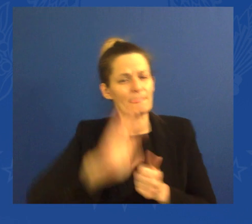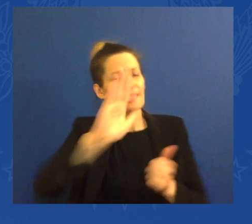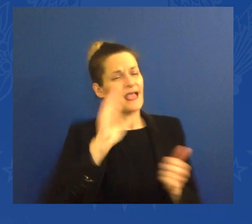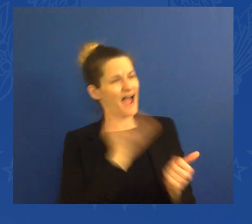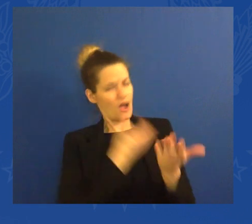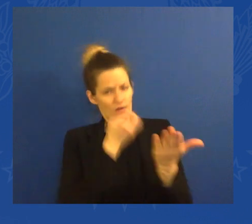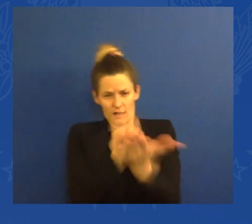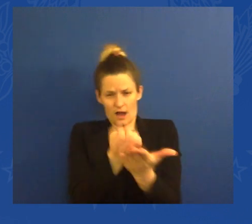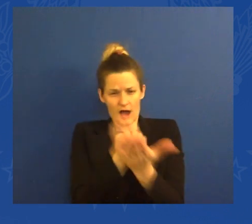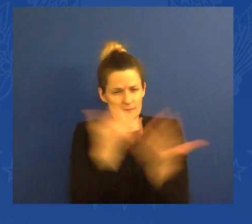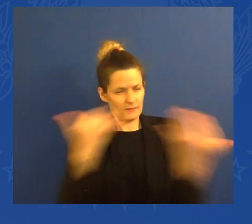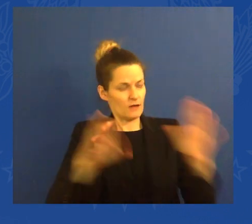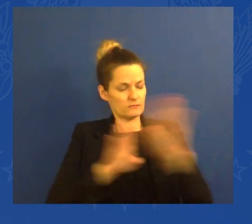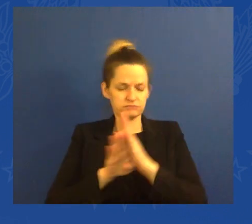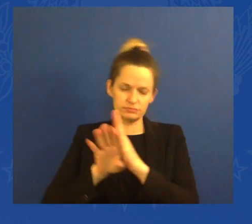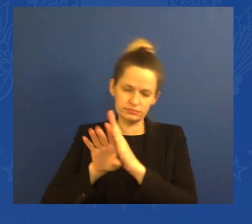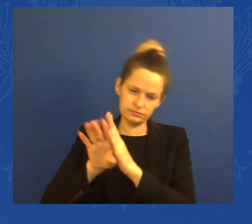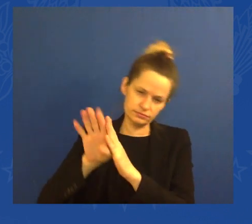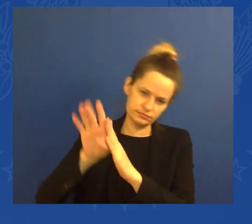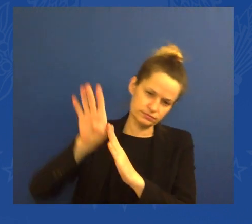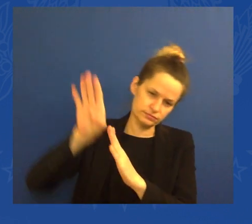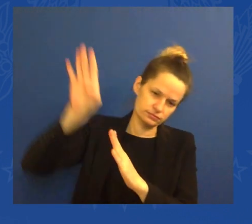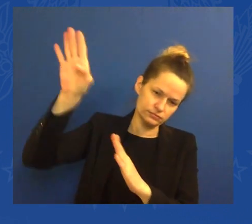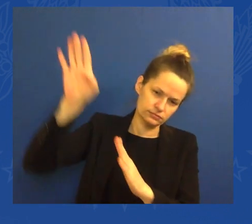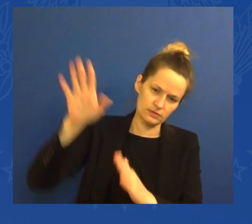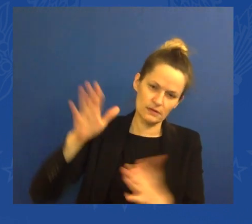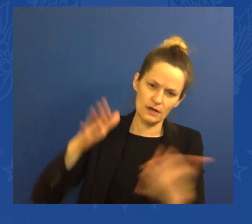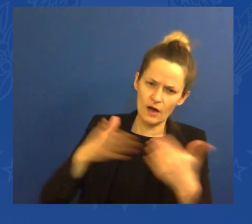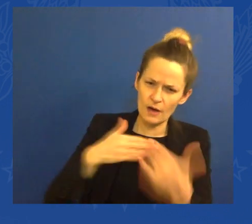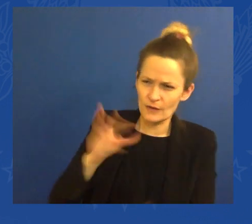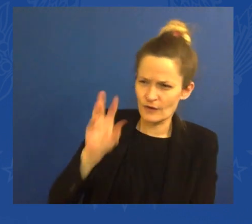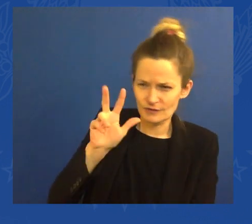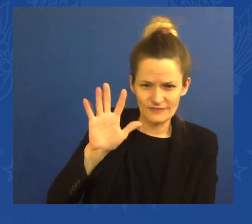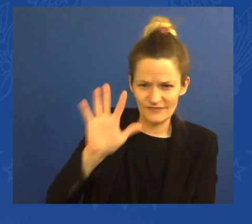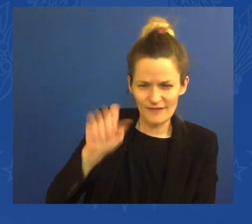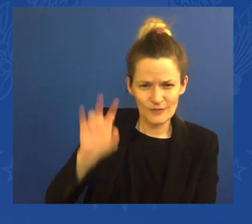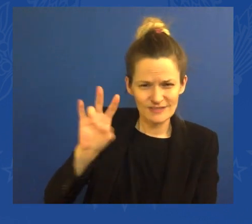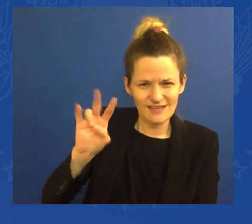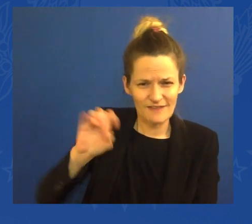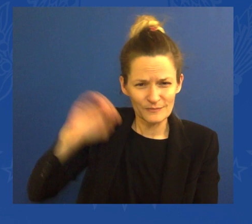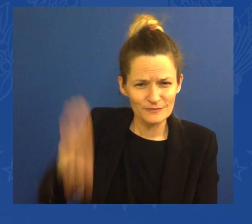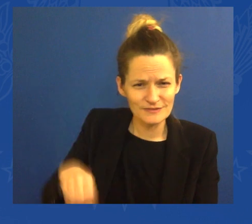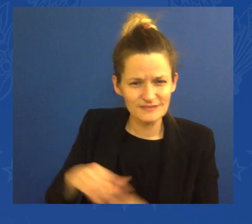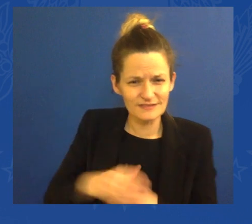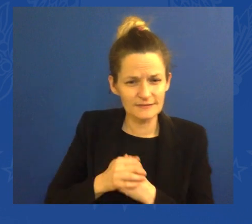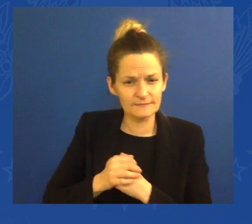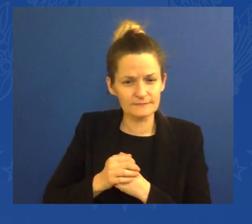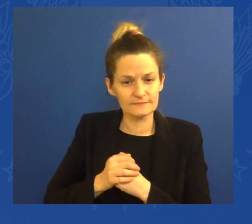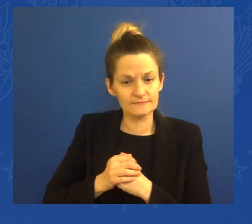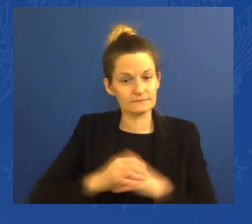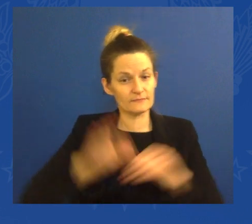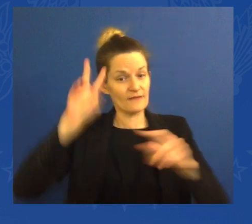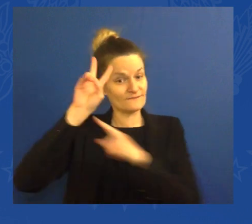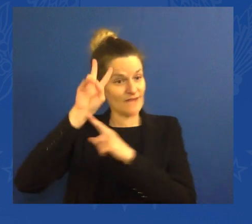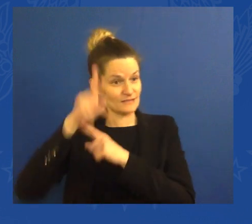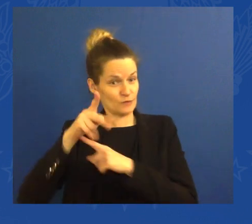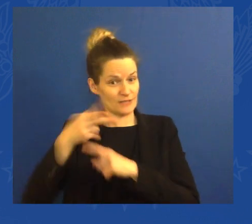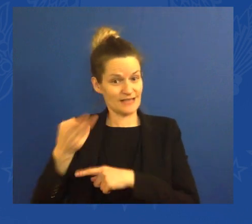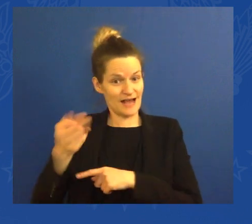the strongest growth in 40 years. And Vice President Harris and I -- we ran for office with a new economic vision for America: